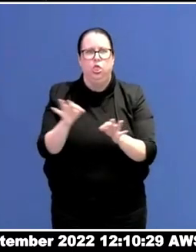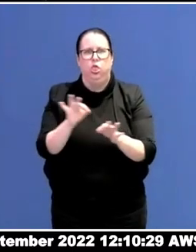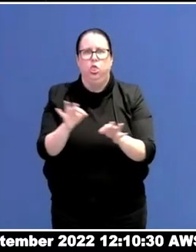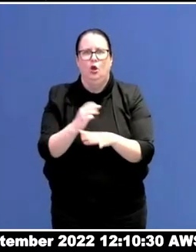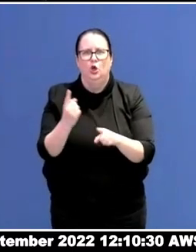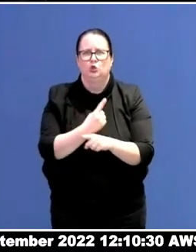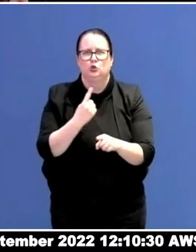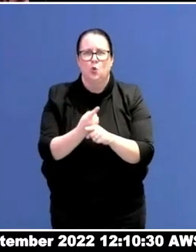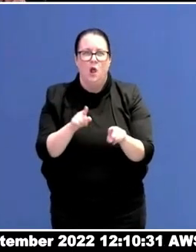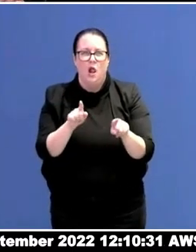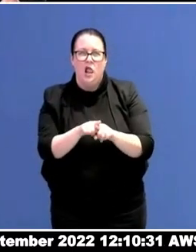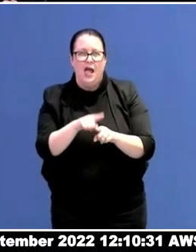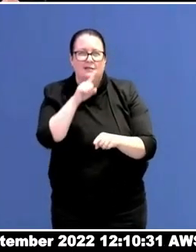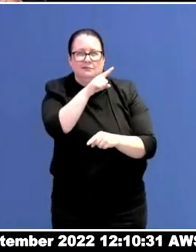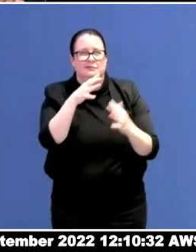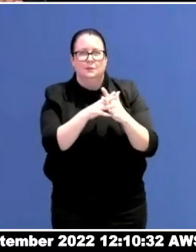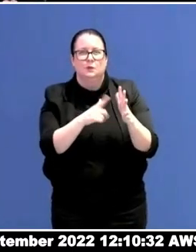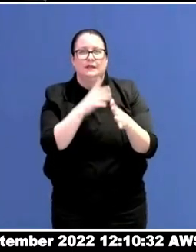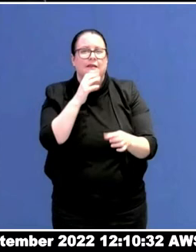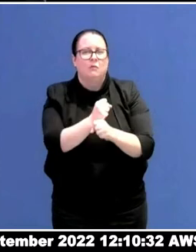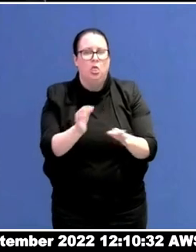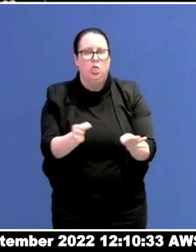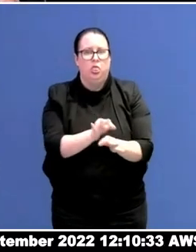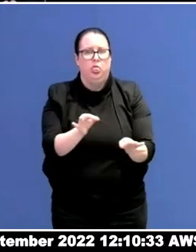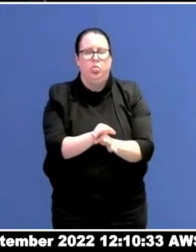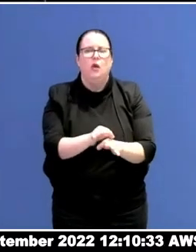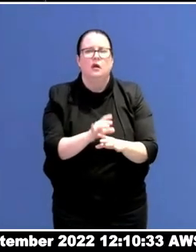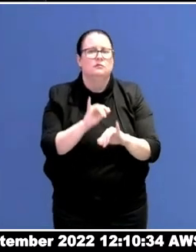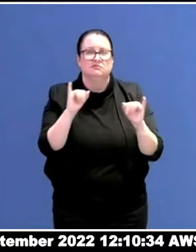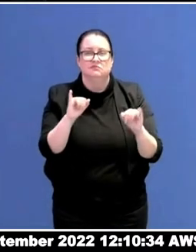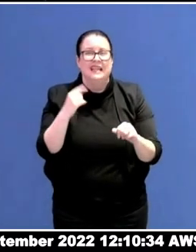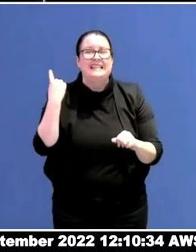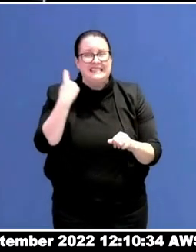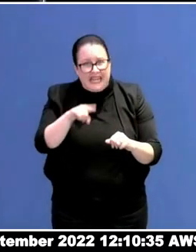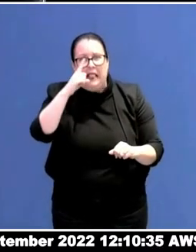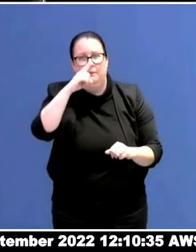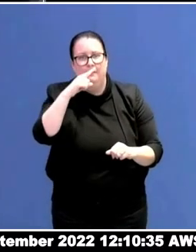department, it needs to stop because it is causing harm and it is killing people. Thank you.